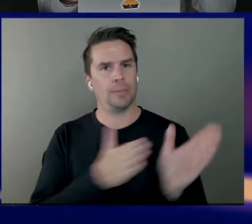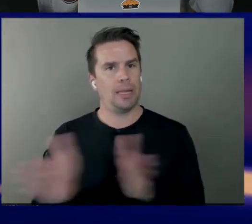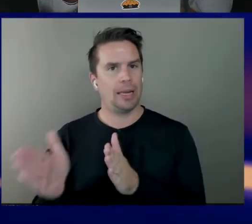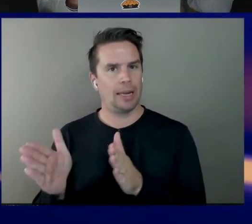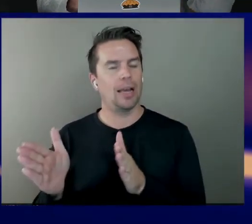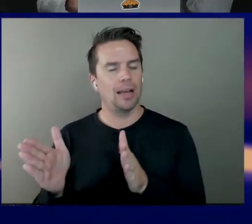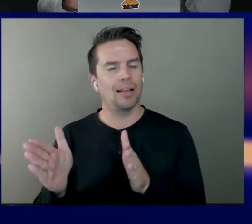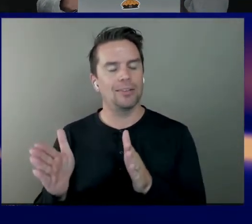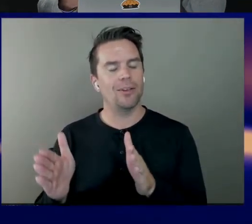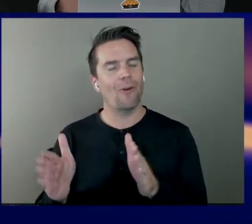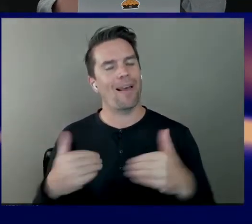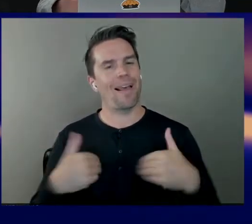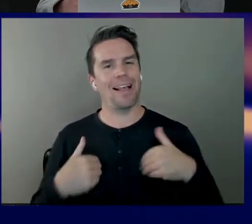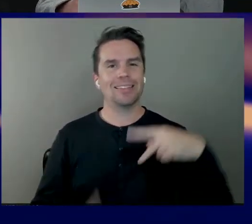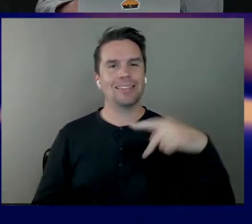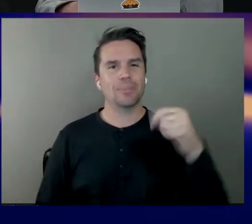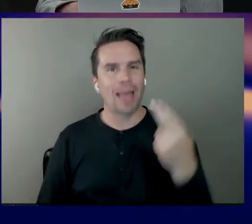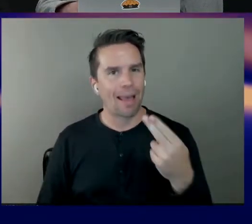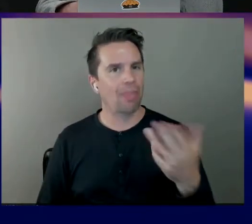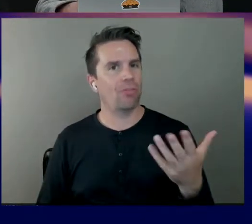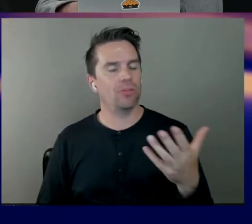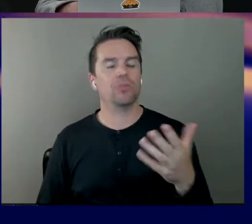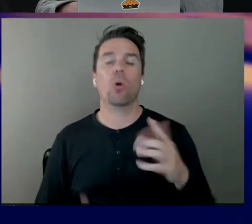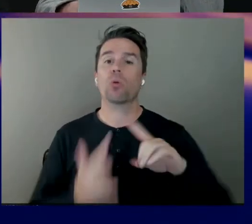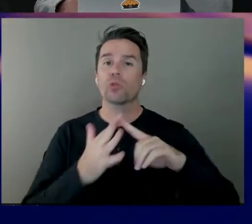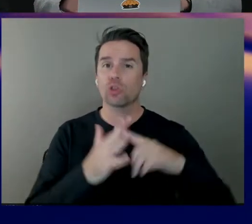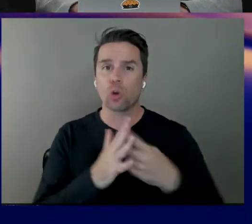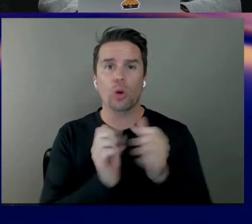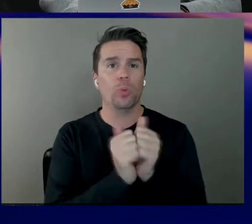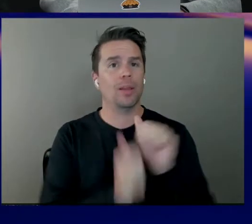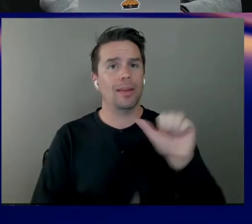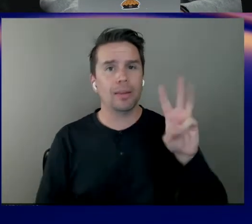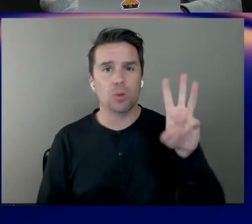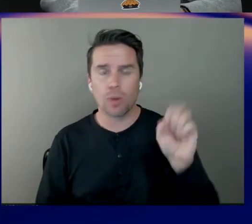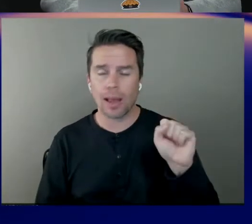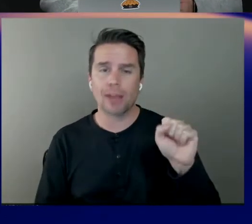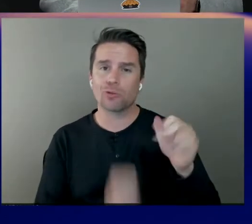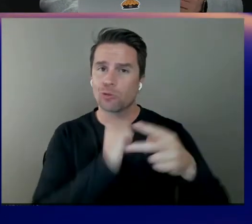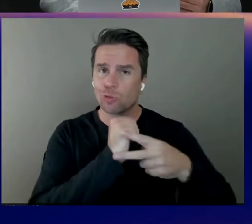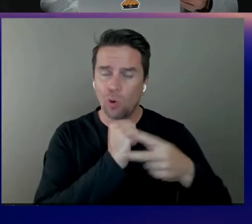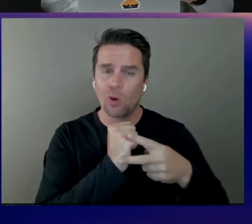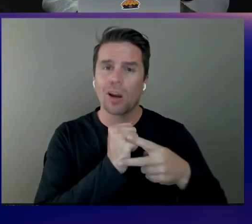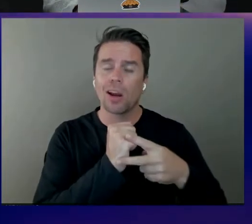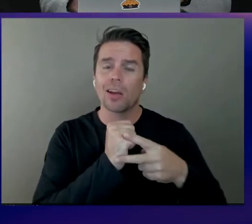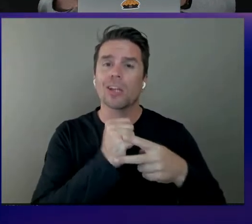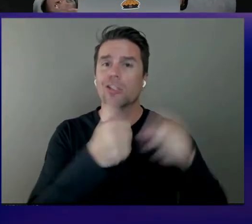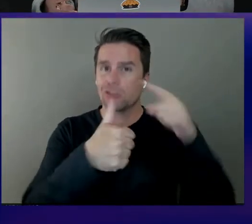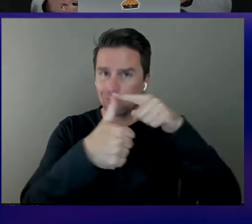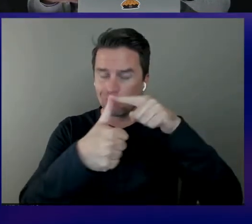with things like getting started with AWS storage, and then goes all the way down, you have some deep dives